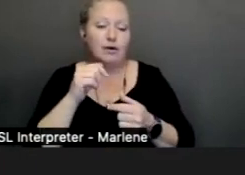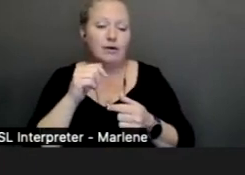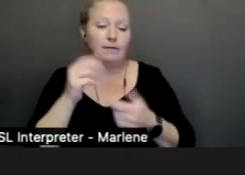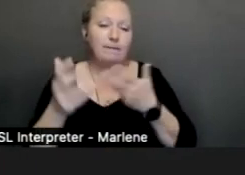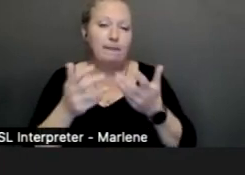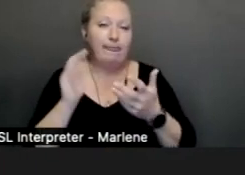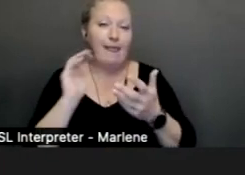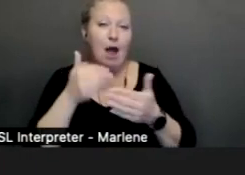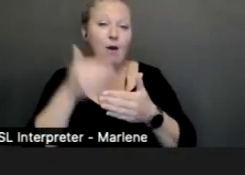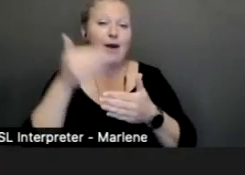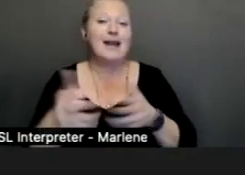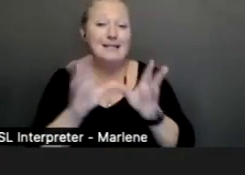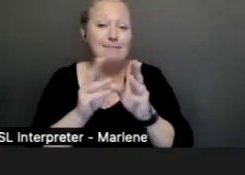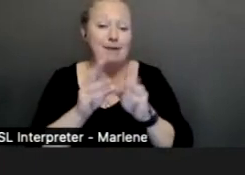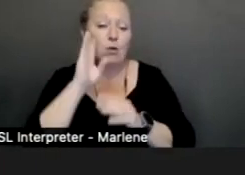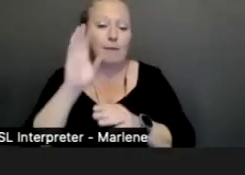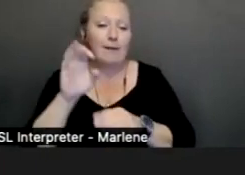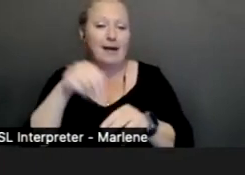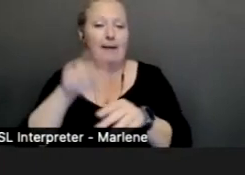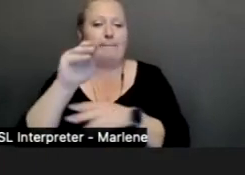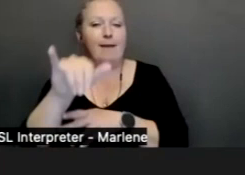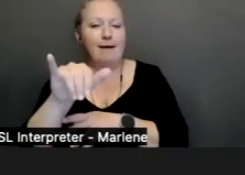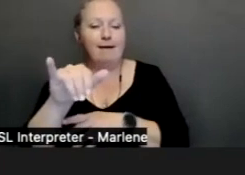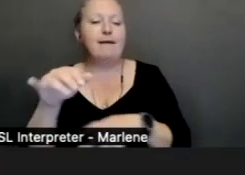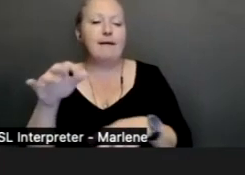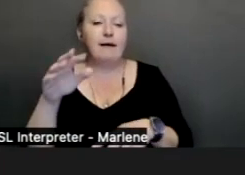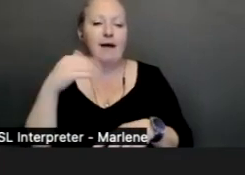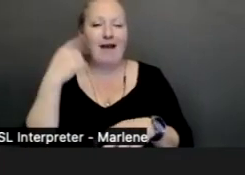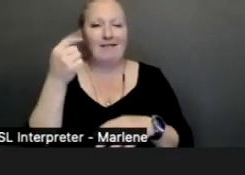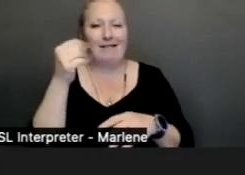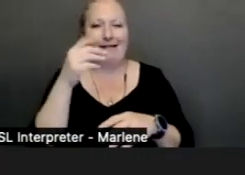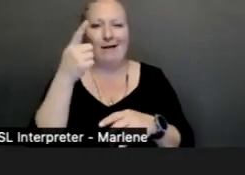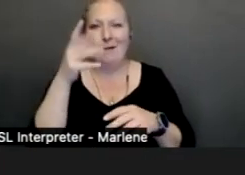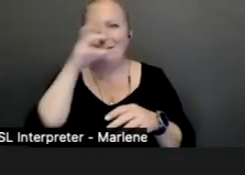are our next meeting is going to be in May. So we have we have a gap in there and so in the in that